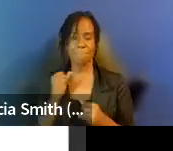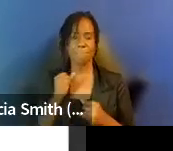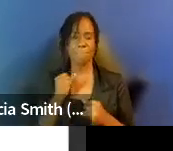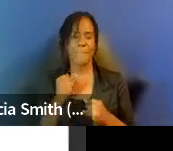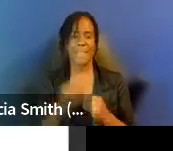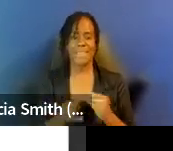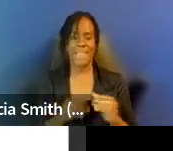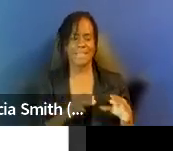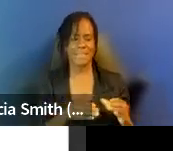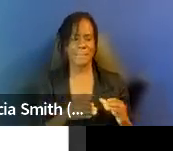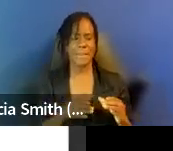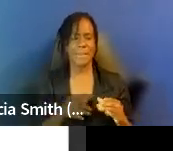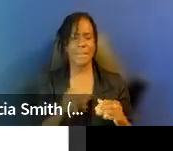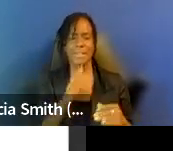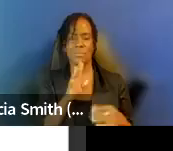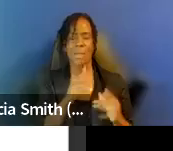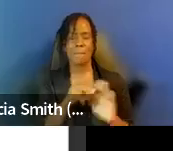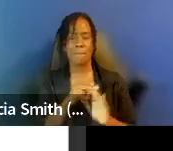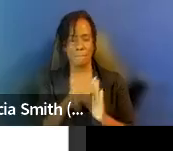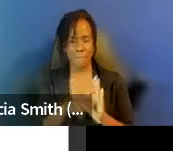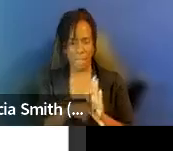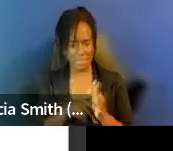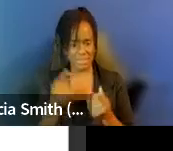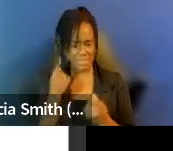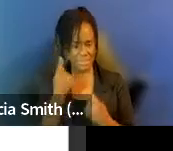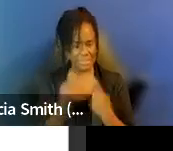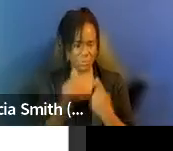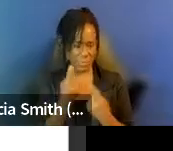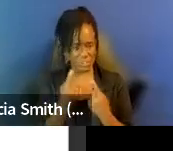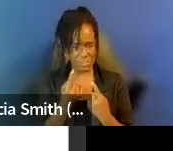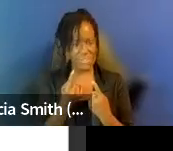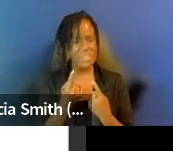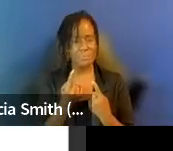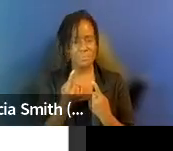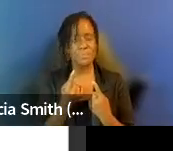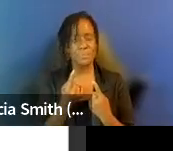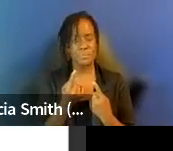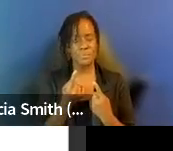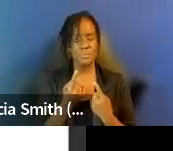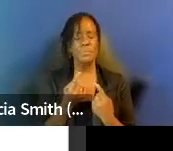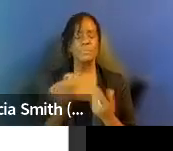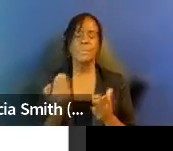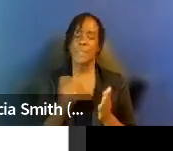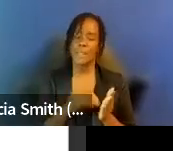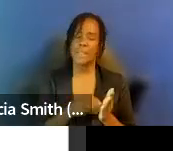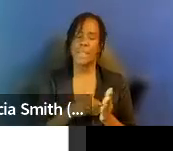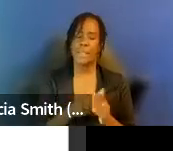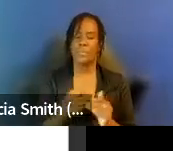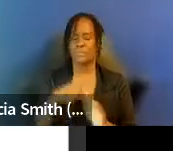focus can be on the interaction that needs to take place. Next slide, please.